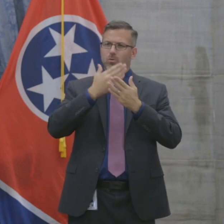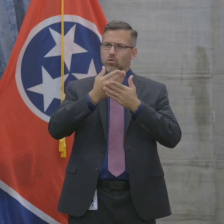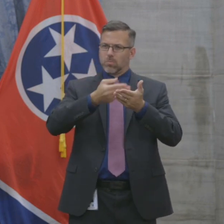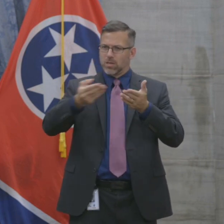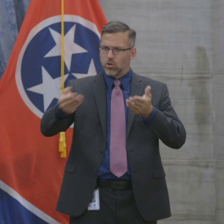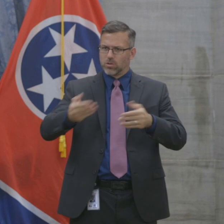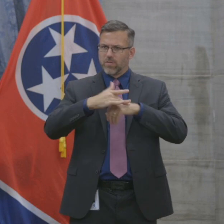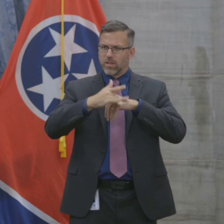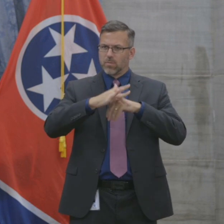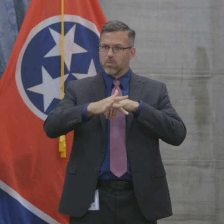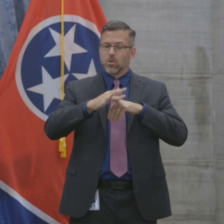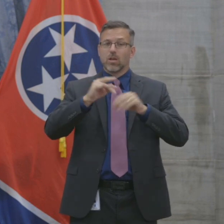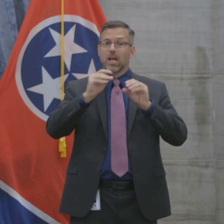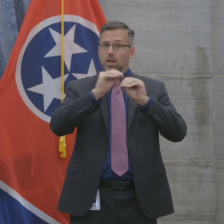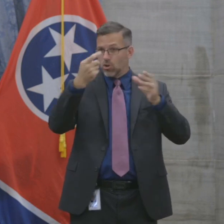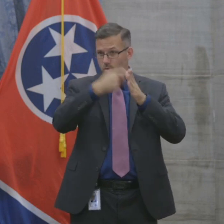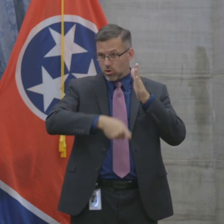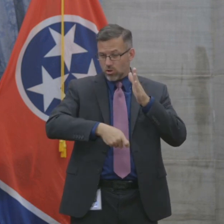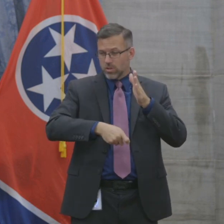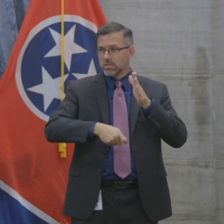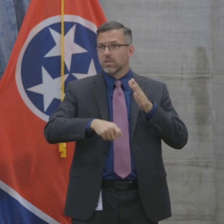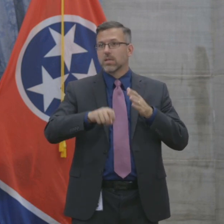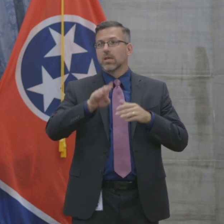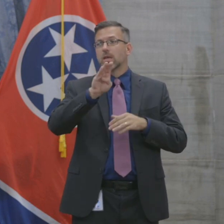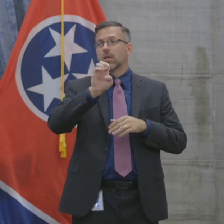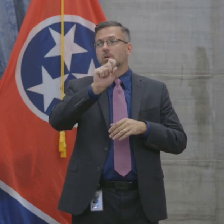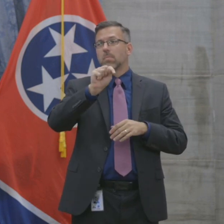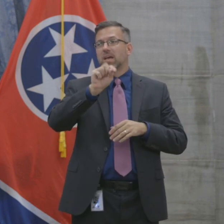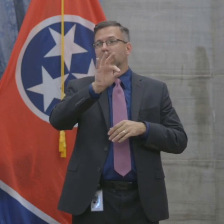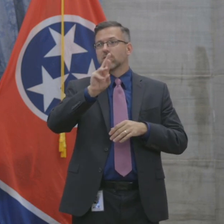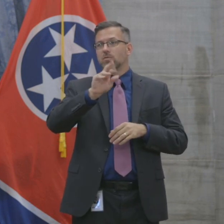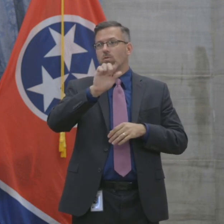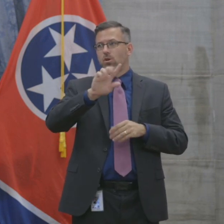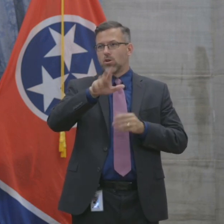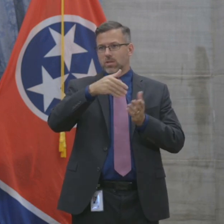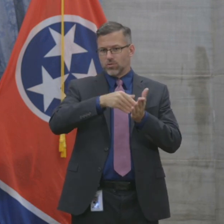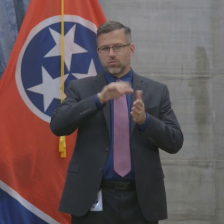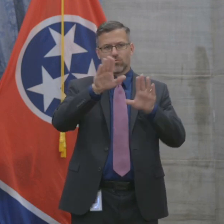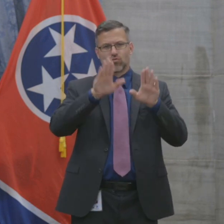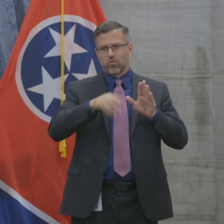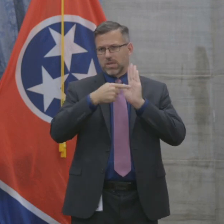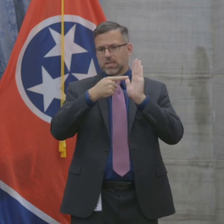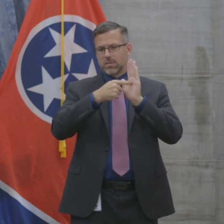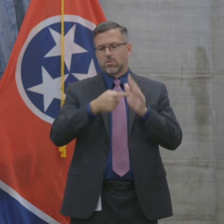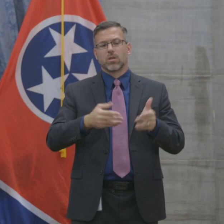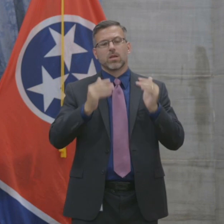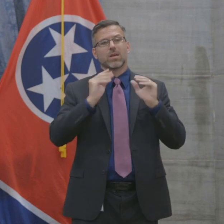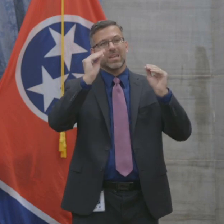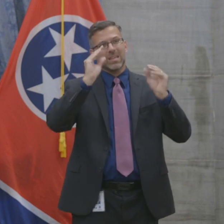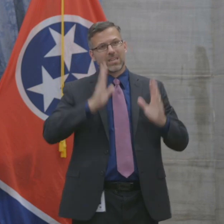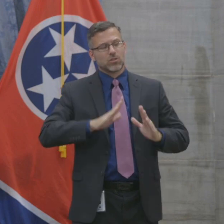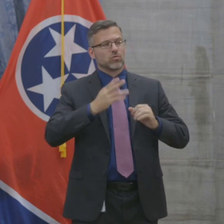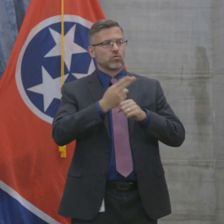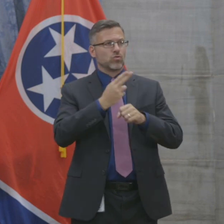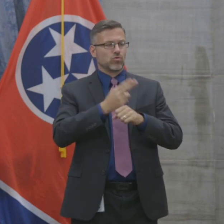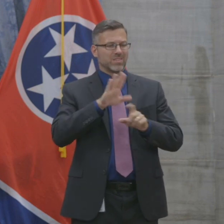earlier this year noted that one in five teachers are spending more than ten hours self sourcing curriculum each year.